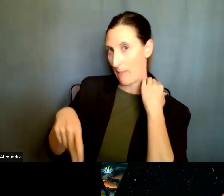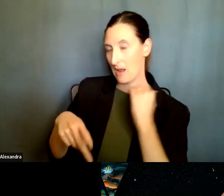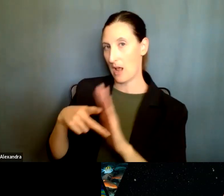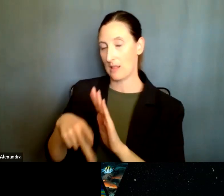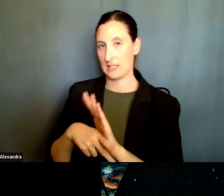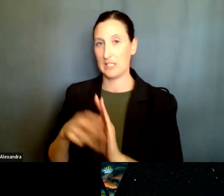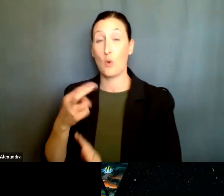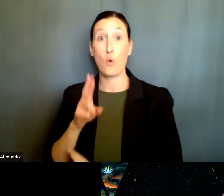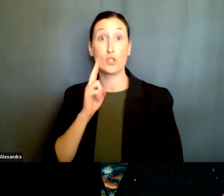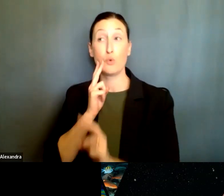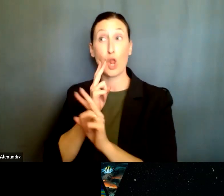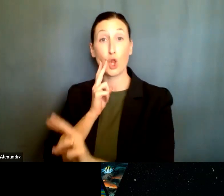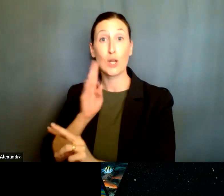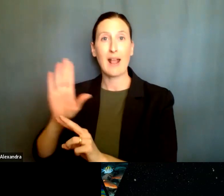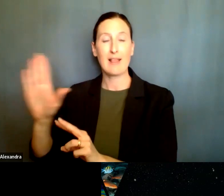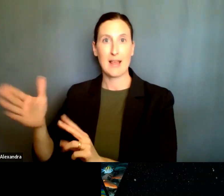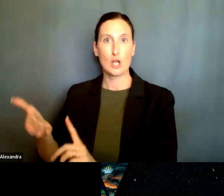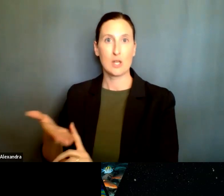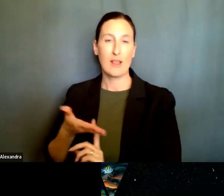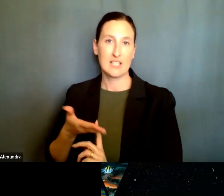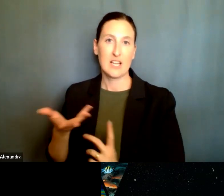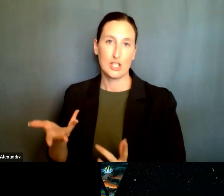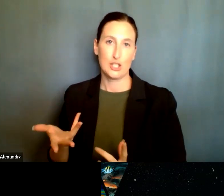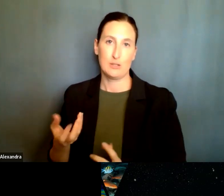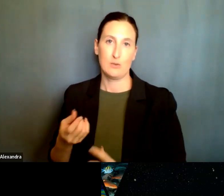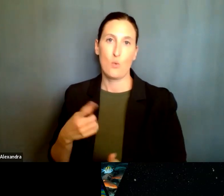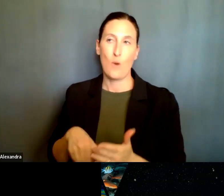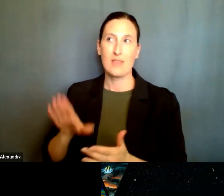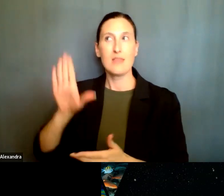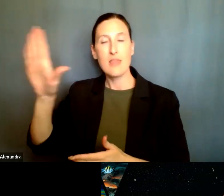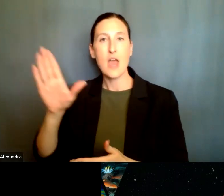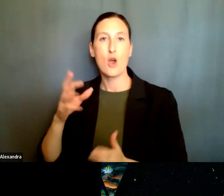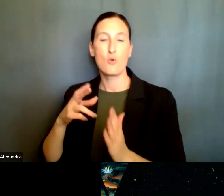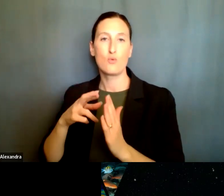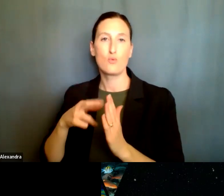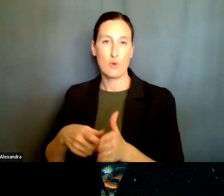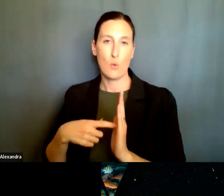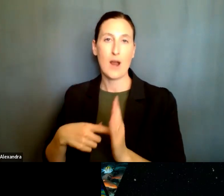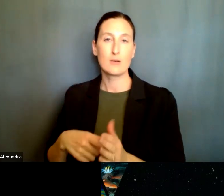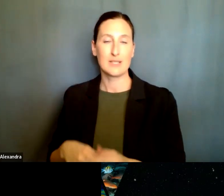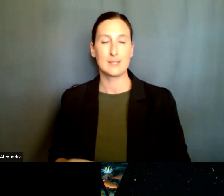times it's written pretty clearly in the solicitation what the requirements for institutions are. Samantha Brewton Hunter: The solicitation has